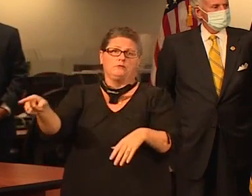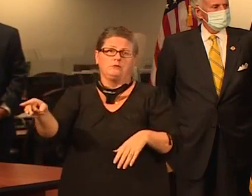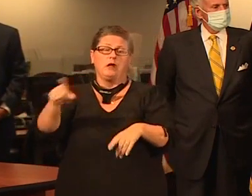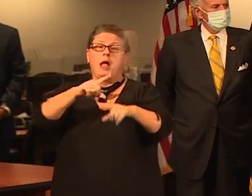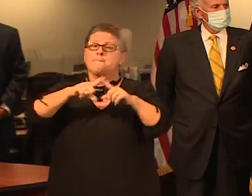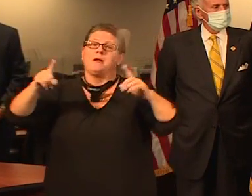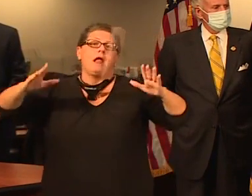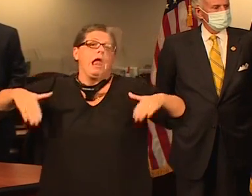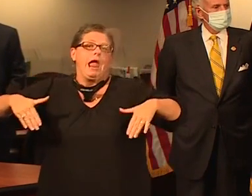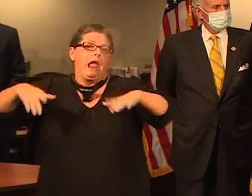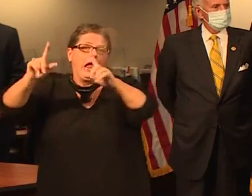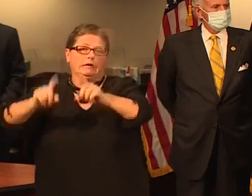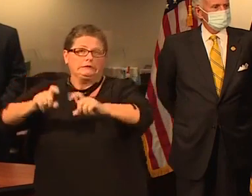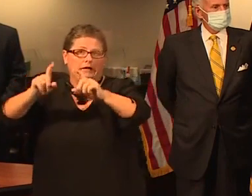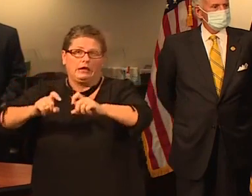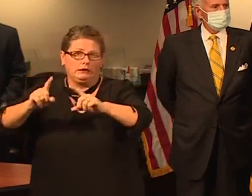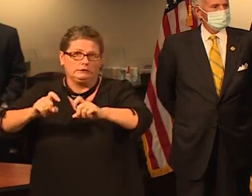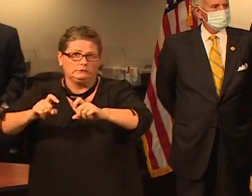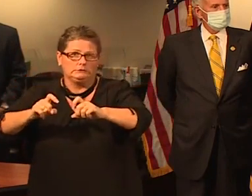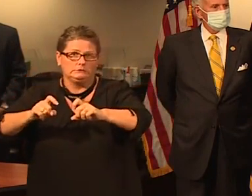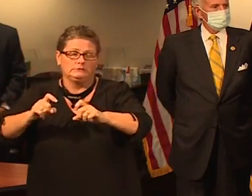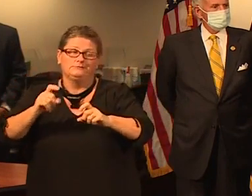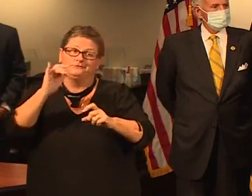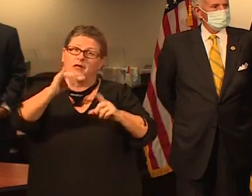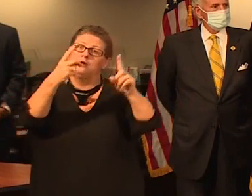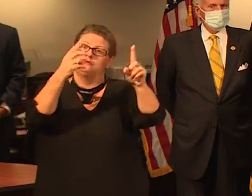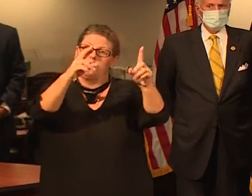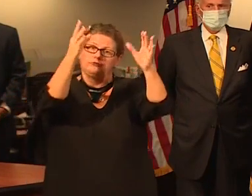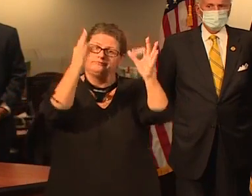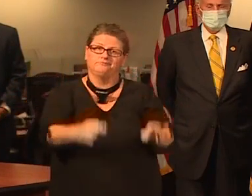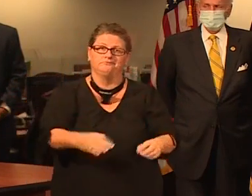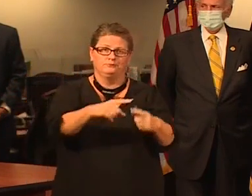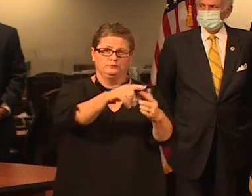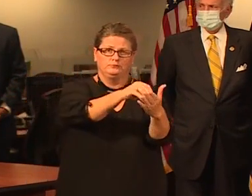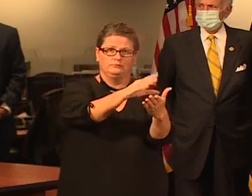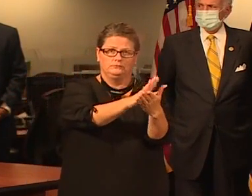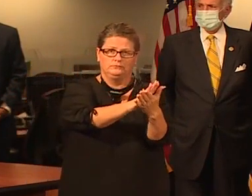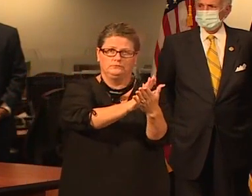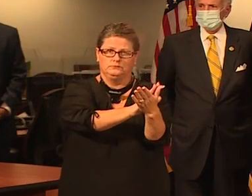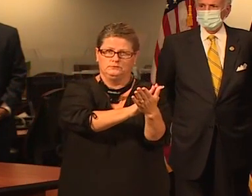SYMPTOMS CONSIST TEN WITH COVID-19 AND SO BUT DID NOT HAVE ANY TESTS PERFORMED.